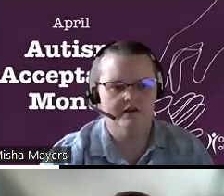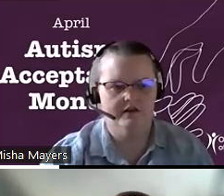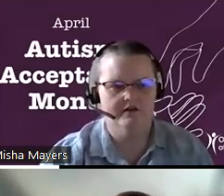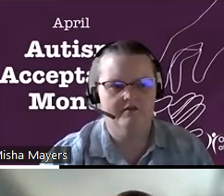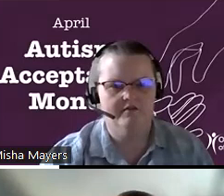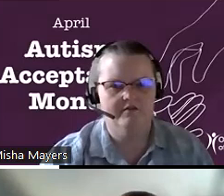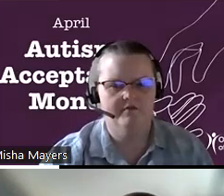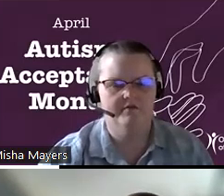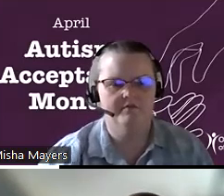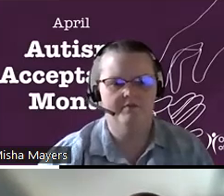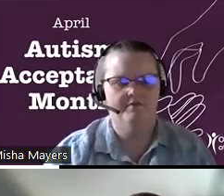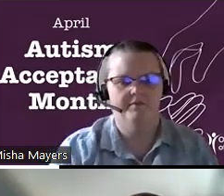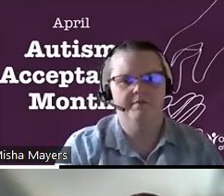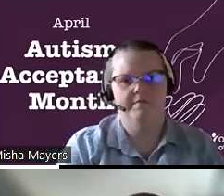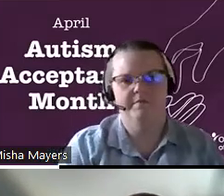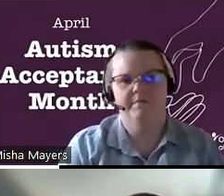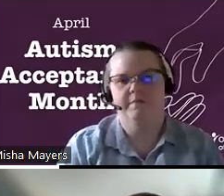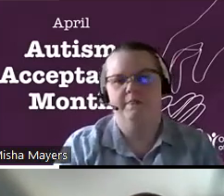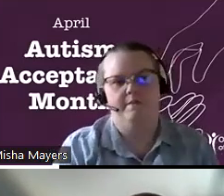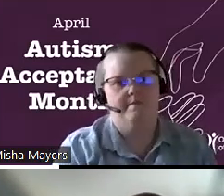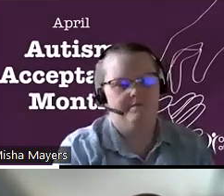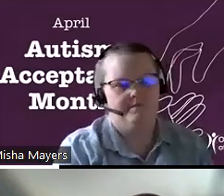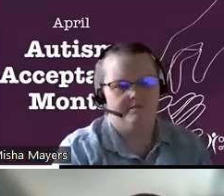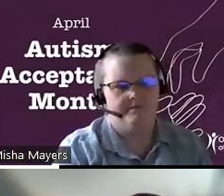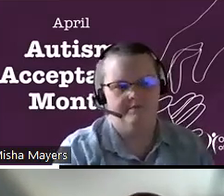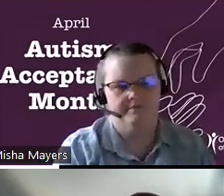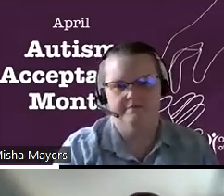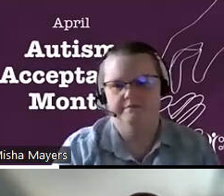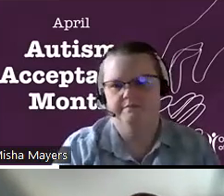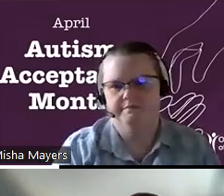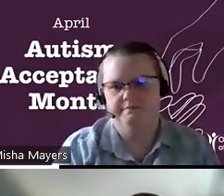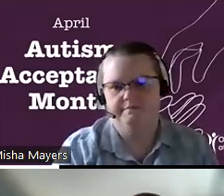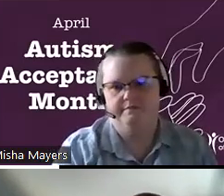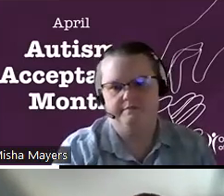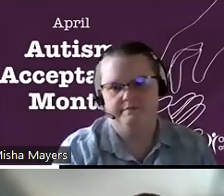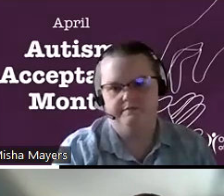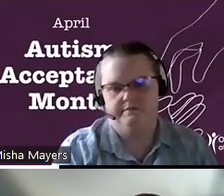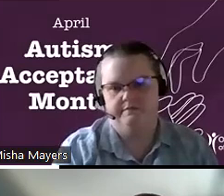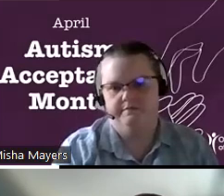DO THEY HAVE TO BE WORKING AS WELL WHILE THEY'RE ATTENDING SCHOOL TO GET THIS GRANT?